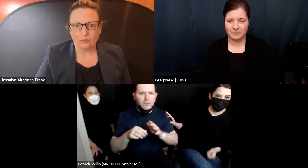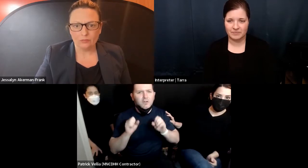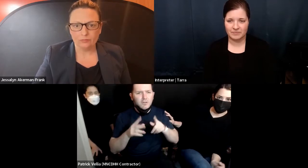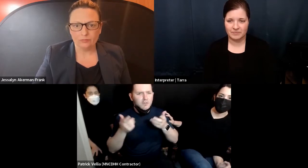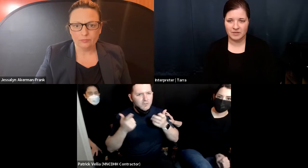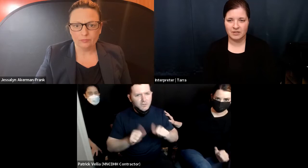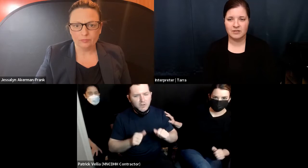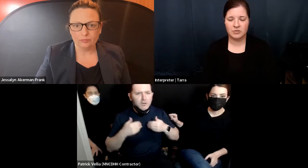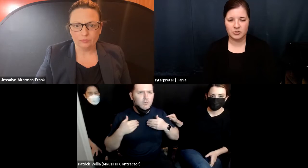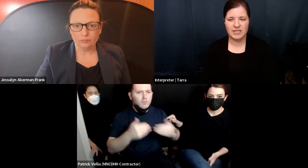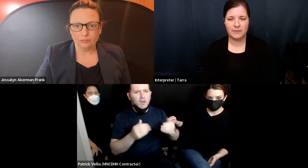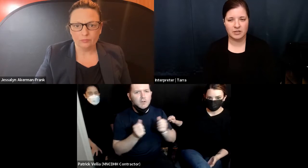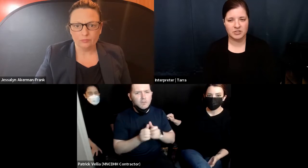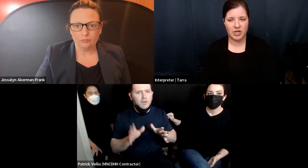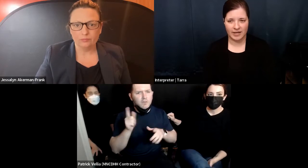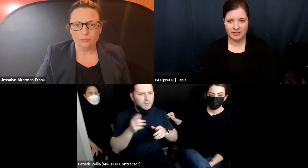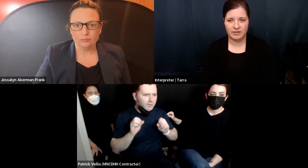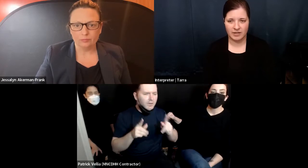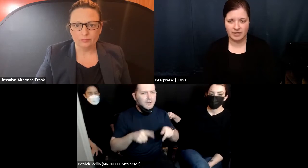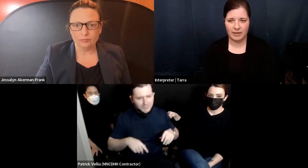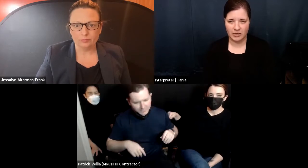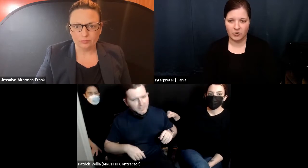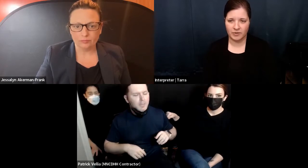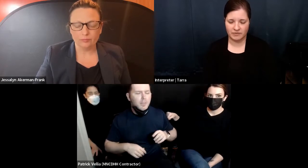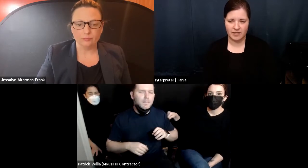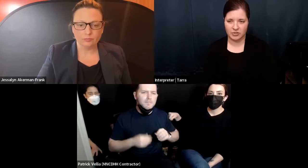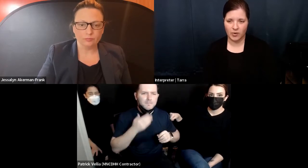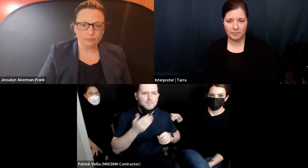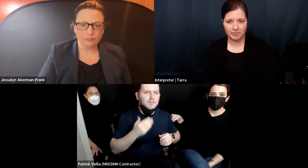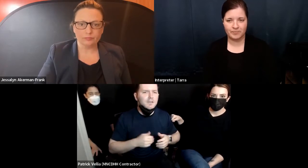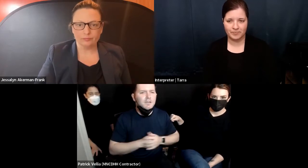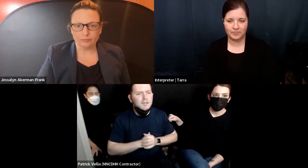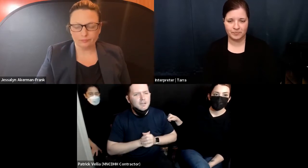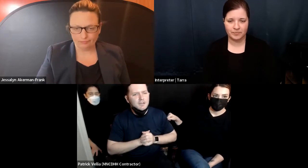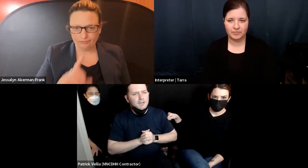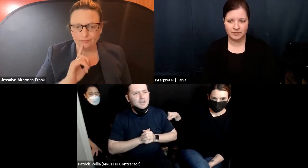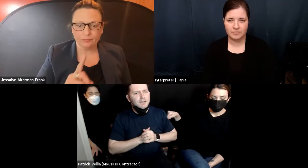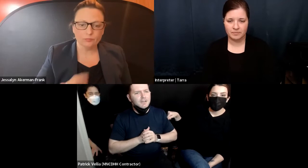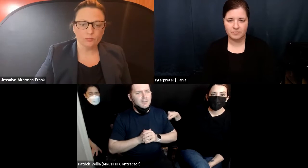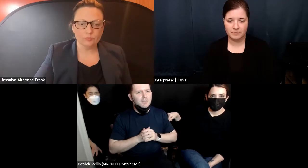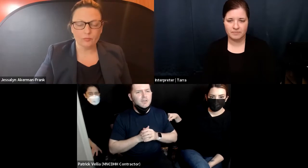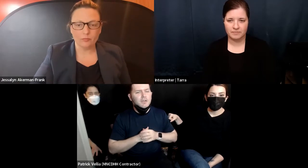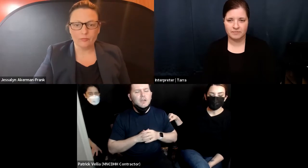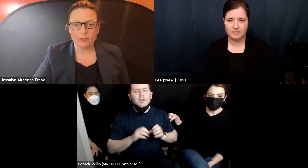Patrick: Okay, great, thank you.